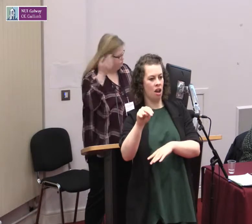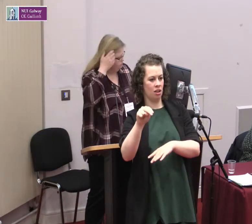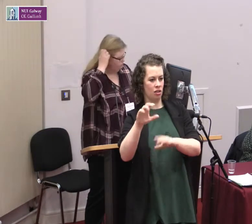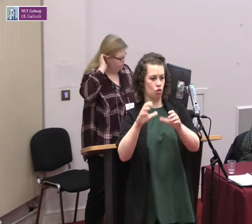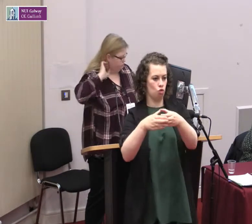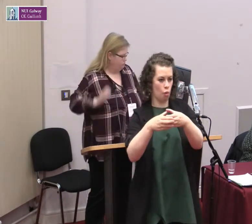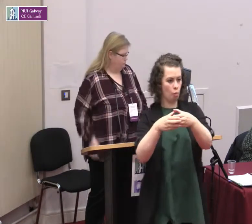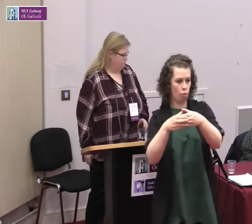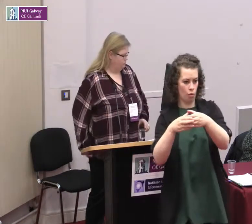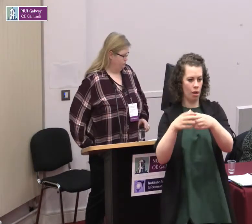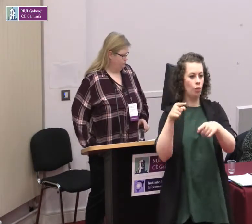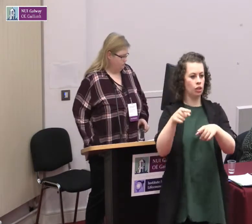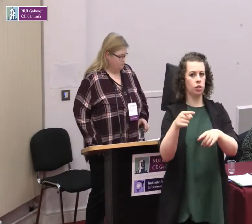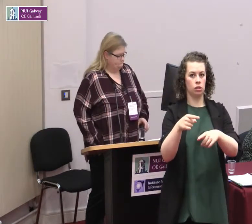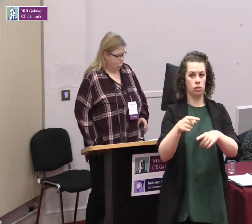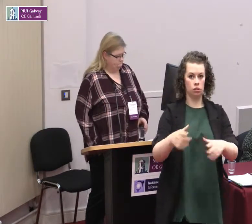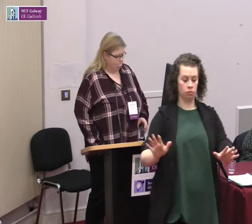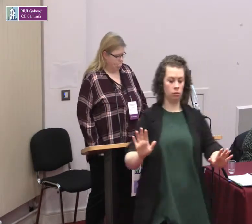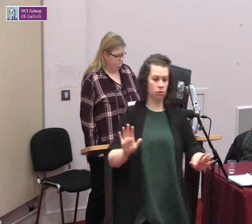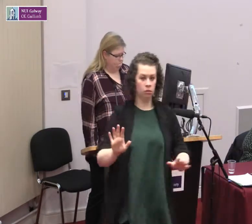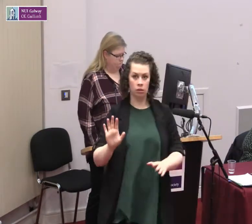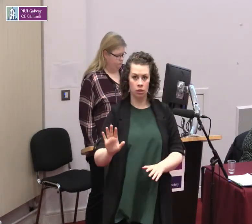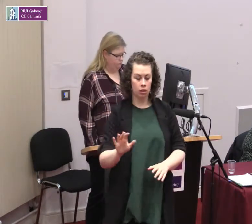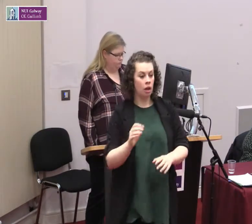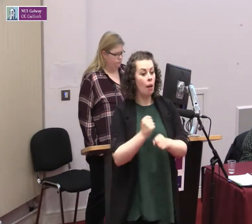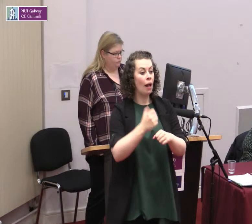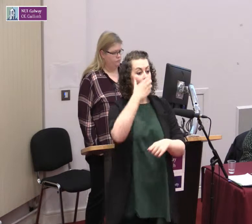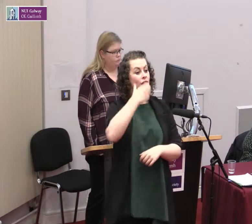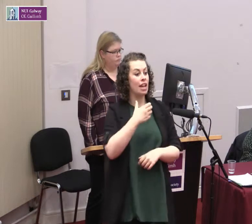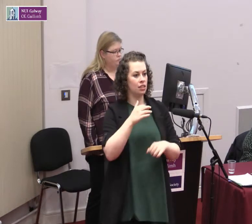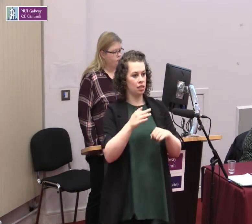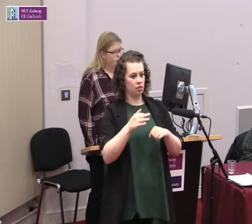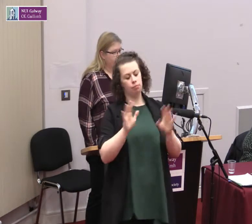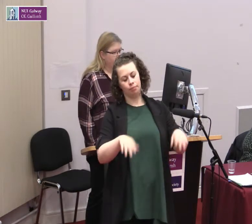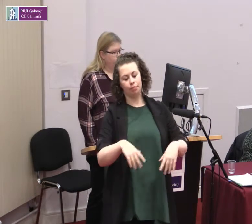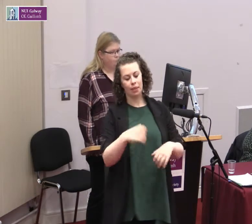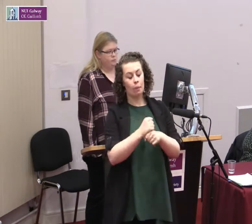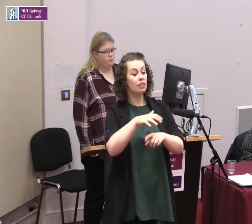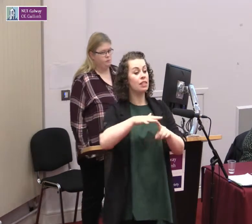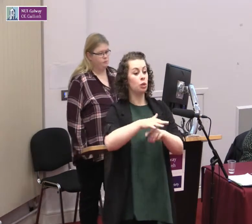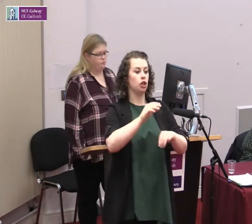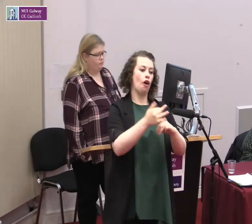the voices of those who have experience of mother and baby homes I heard.